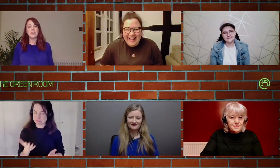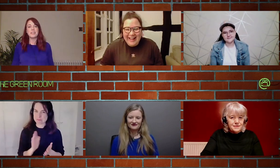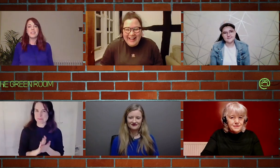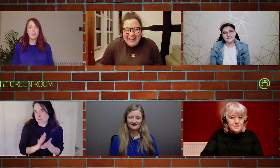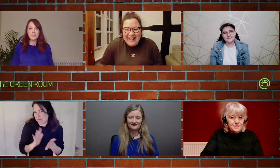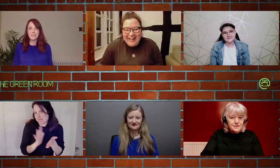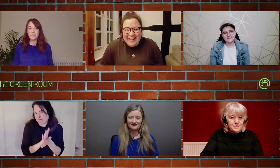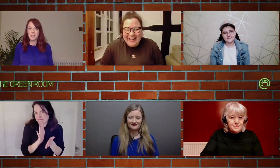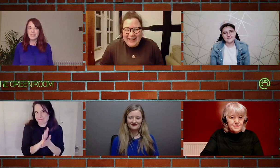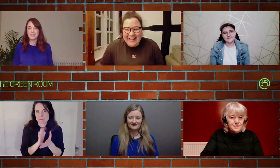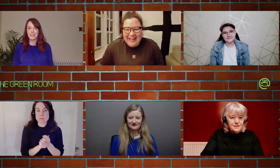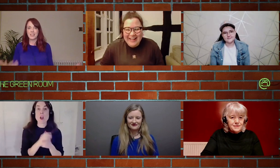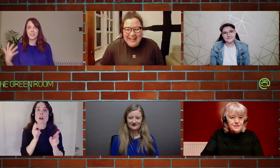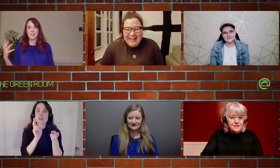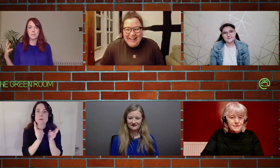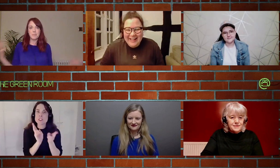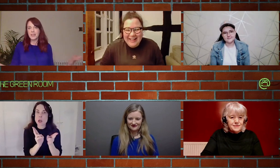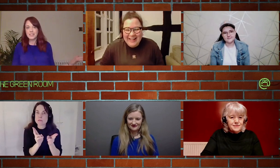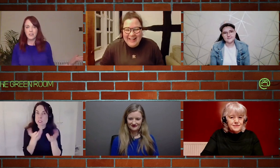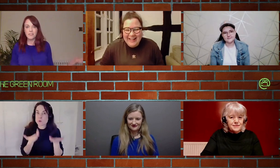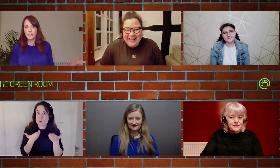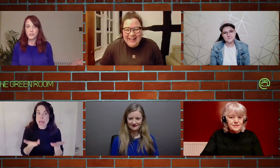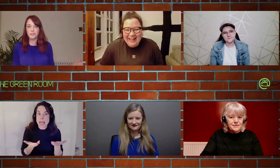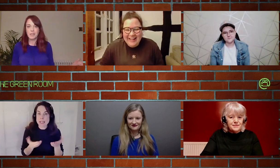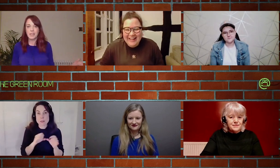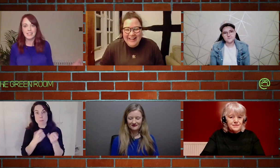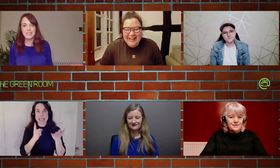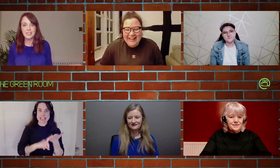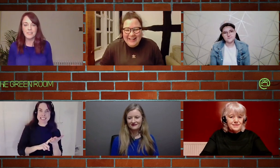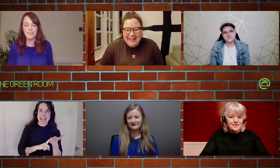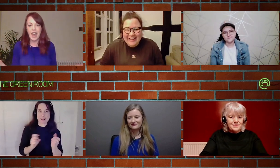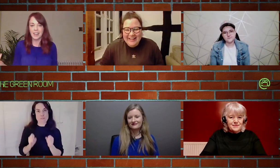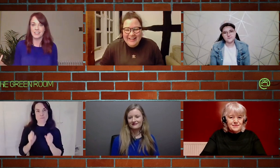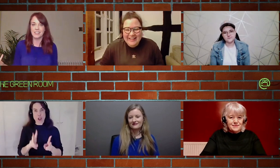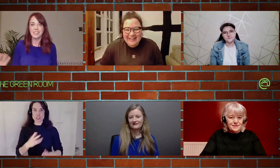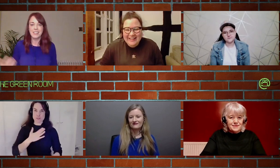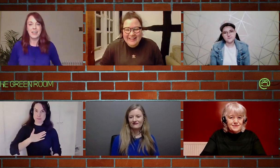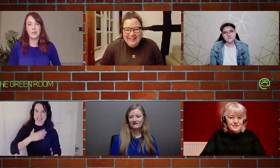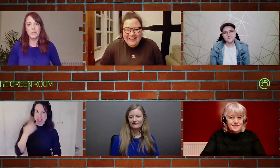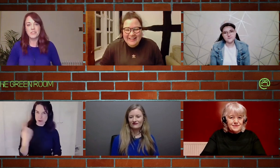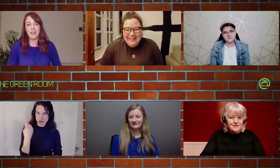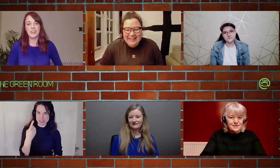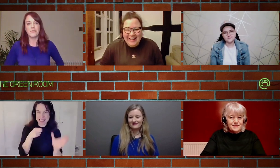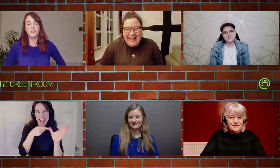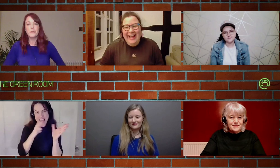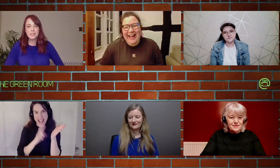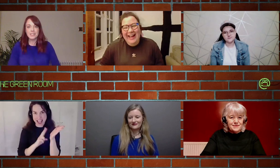Interpreting for me today, the BSL version of me is the lovely Anna and I wonder Anna if you would like to